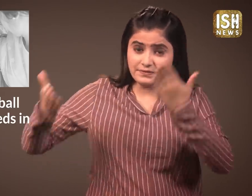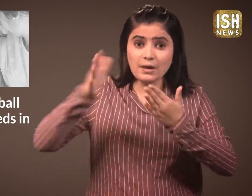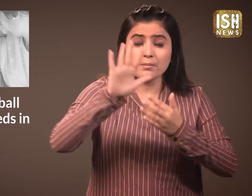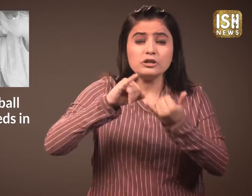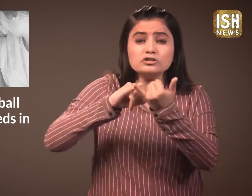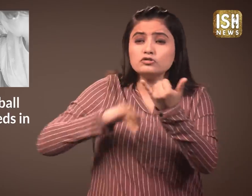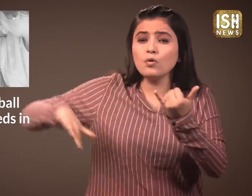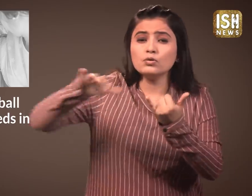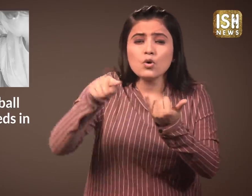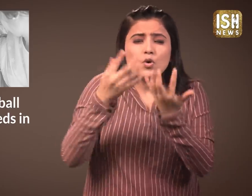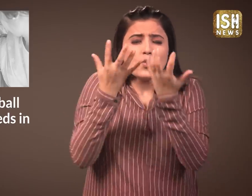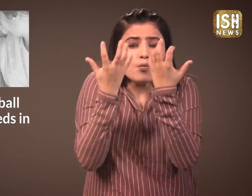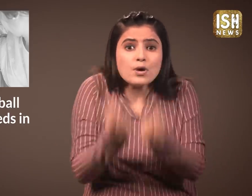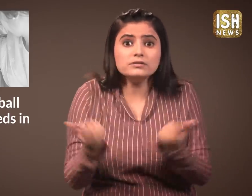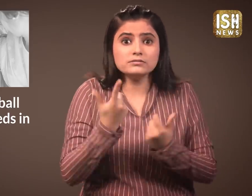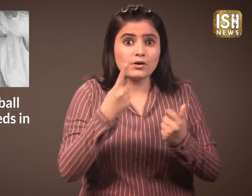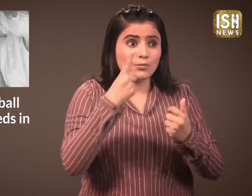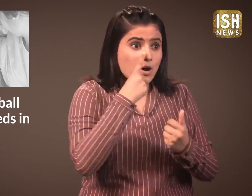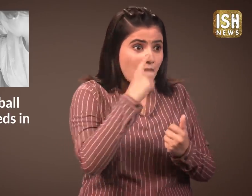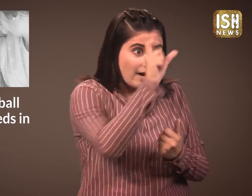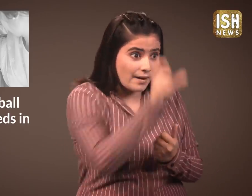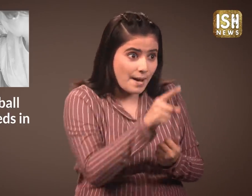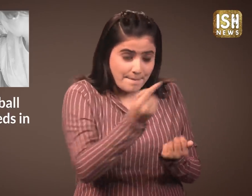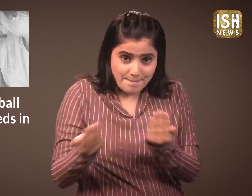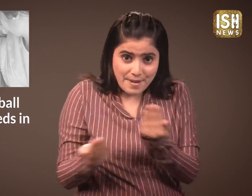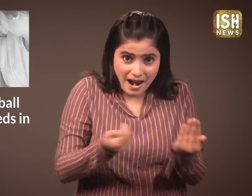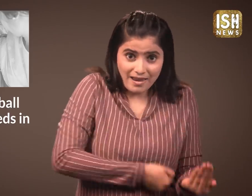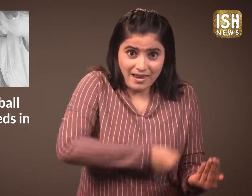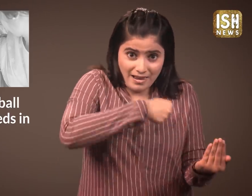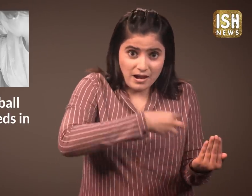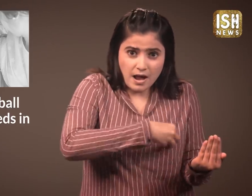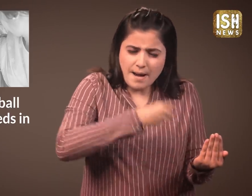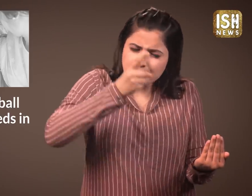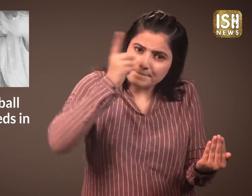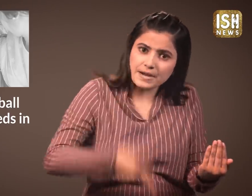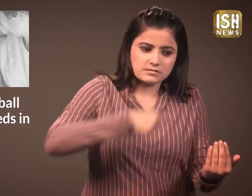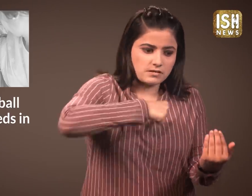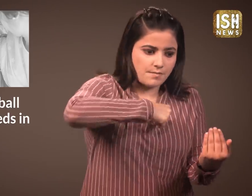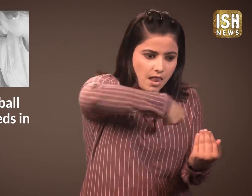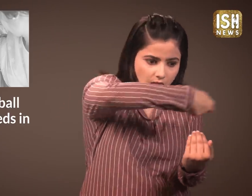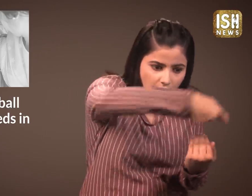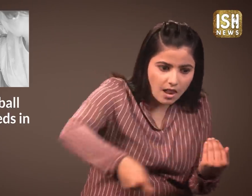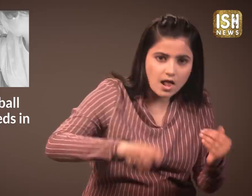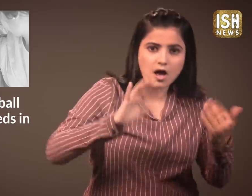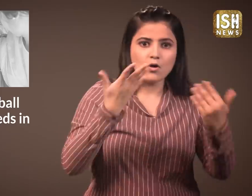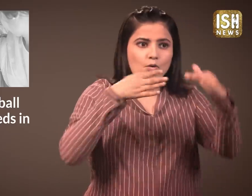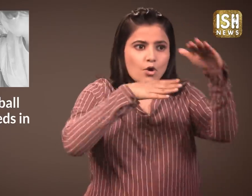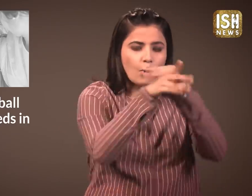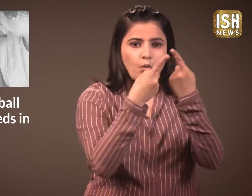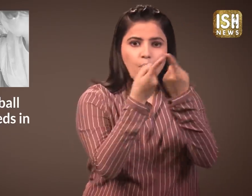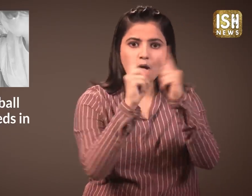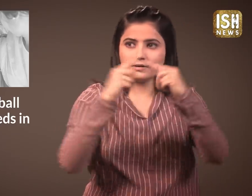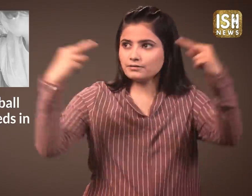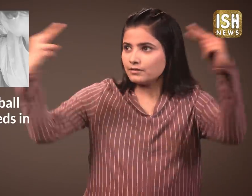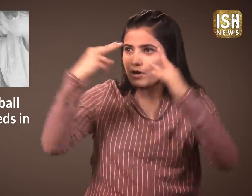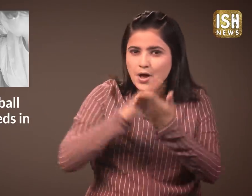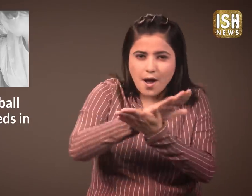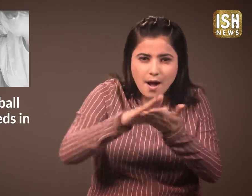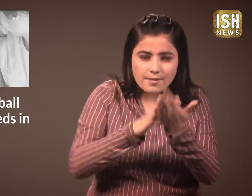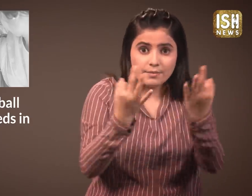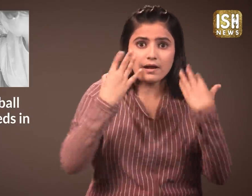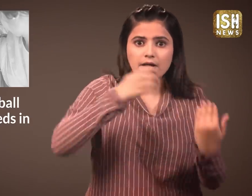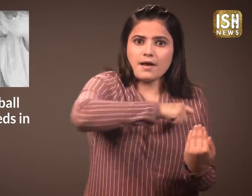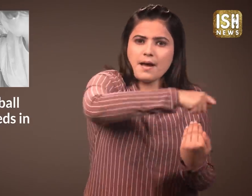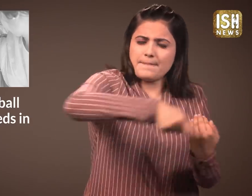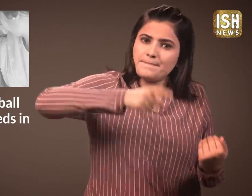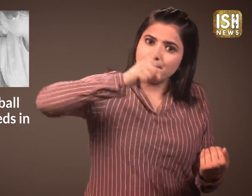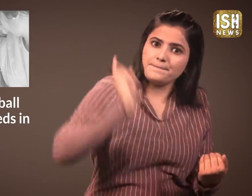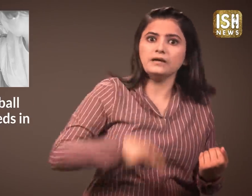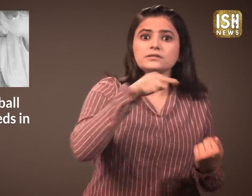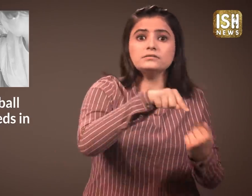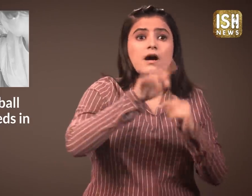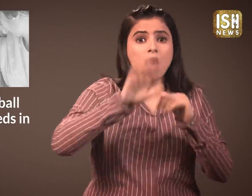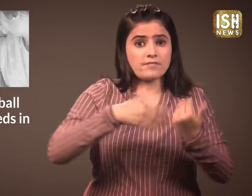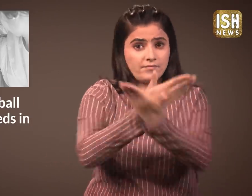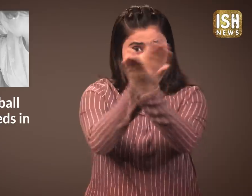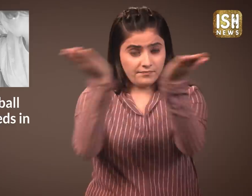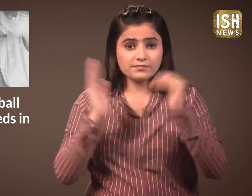Society wants that mothers to cover themselves while breastfeeding and feed their child indoors.